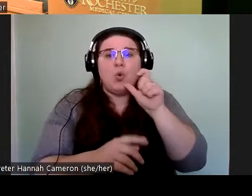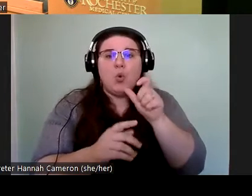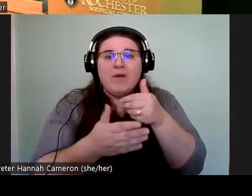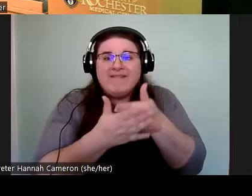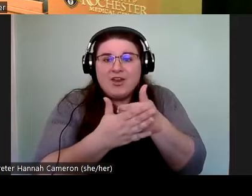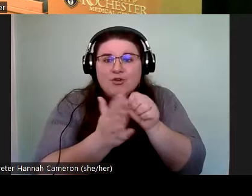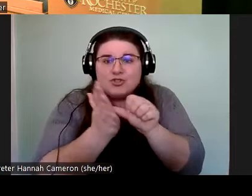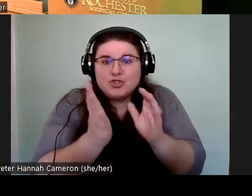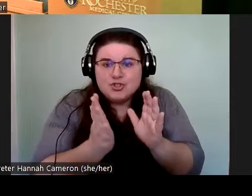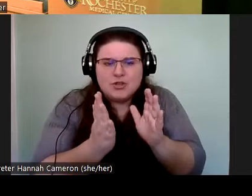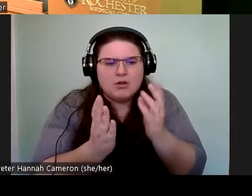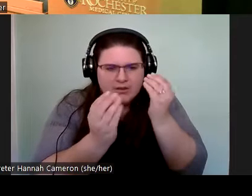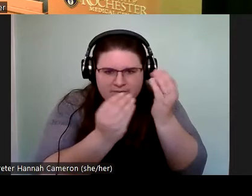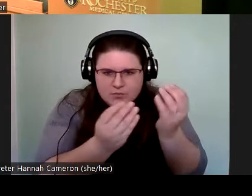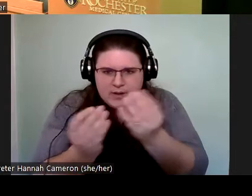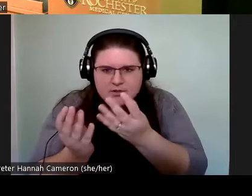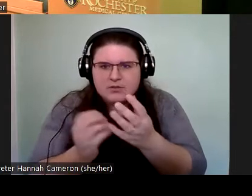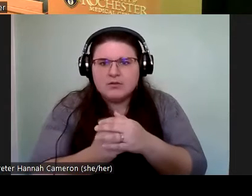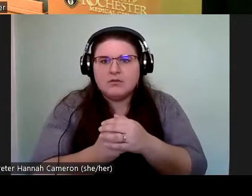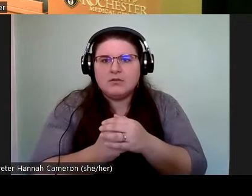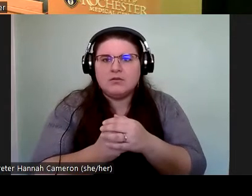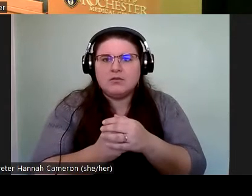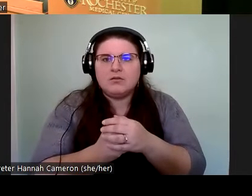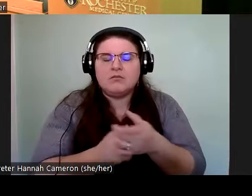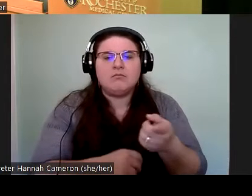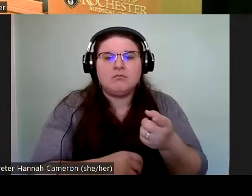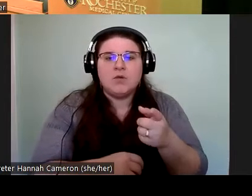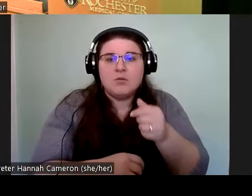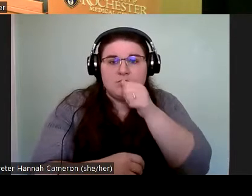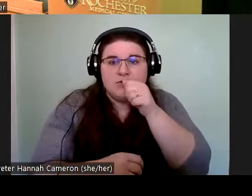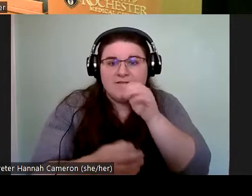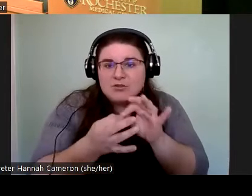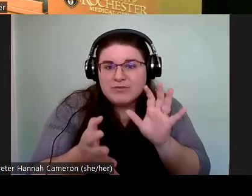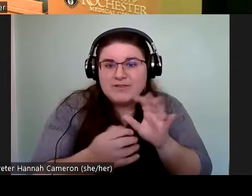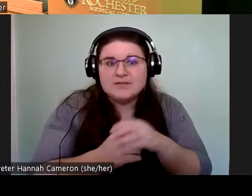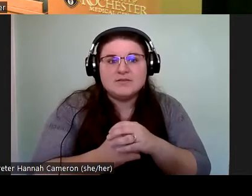did they ever say do you have a privacy release are you this person you know they don't do that